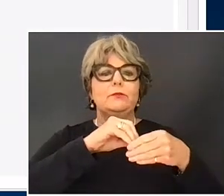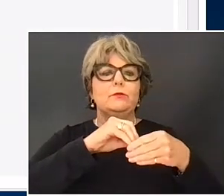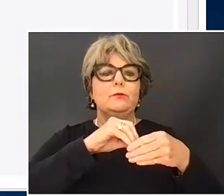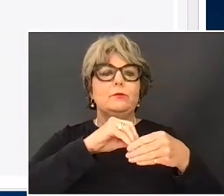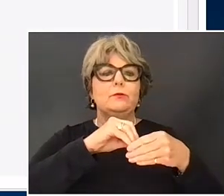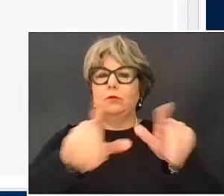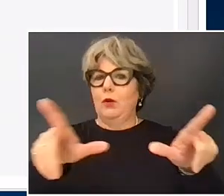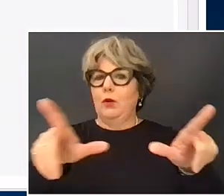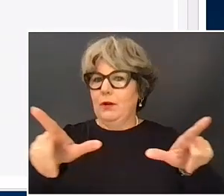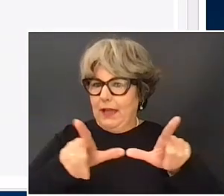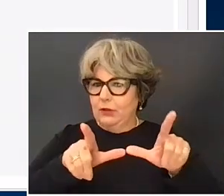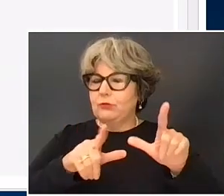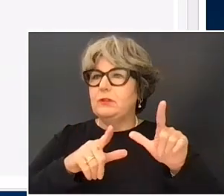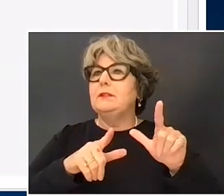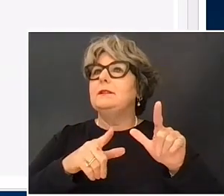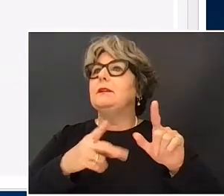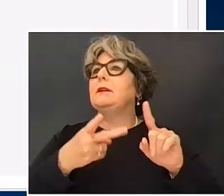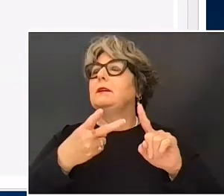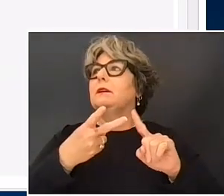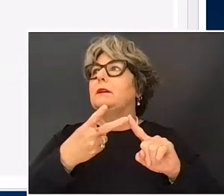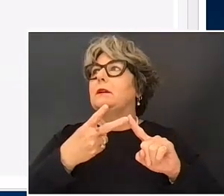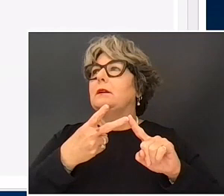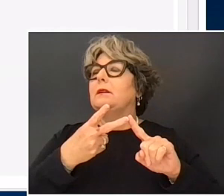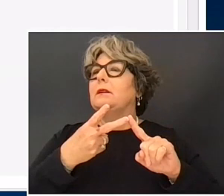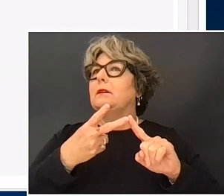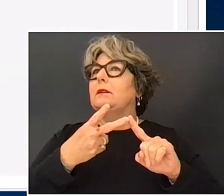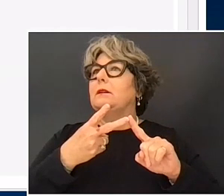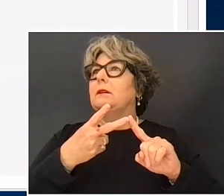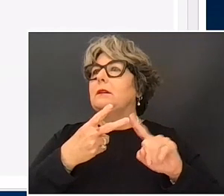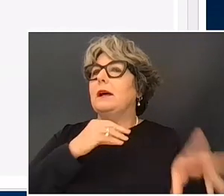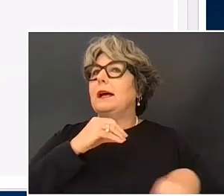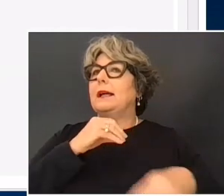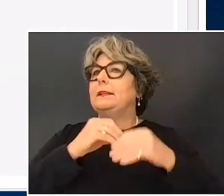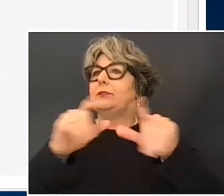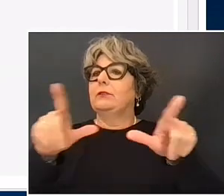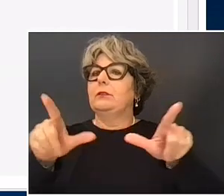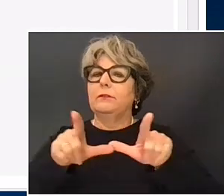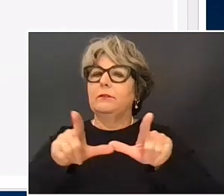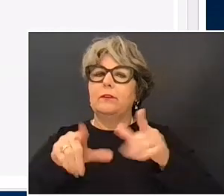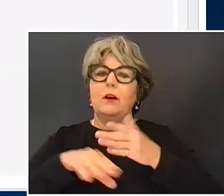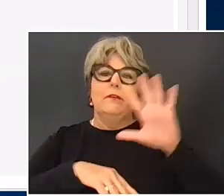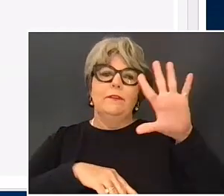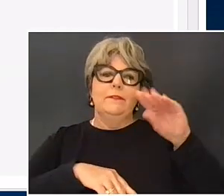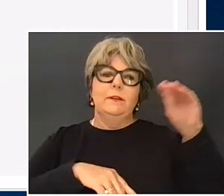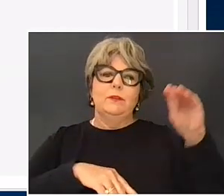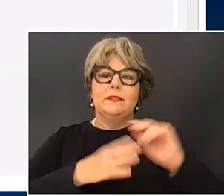bifurcating between additional locations where more than 50% of our program is offered. And I'm not sure if this is just